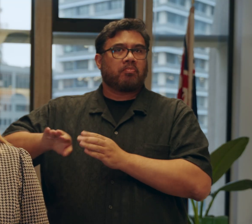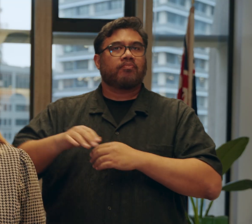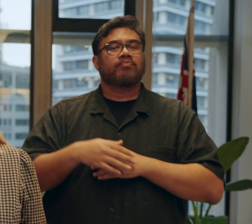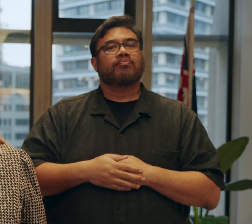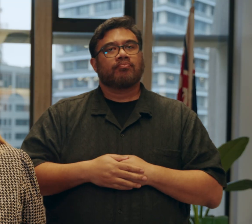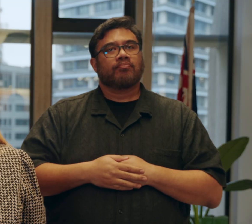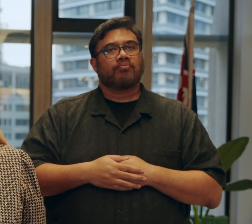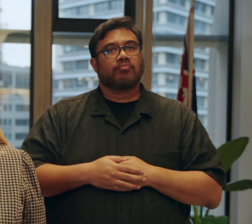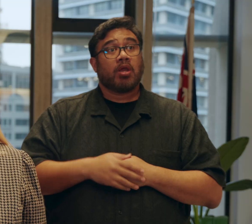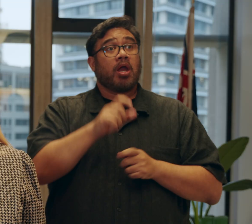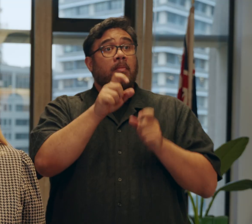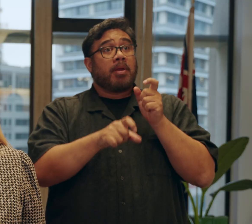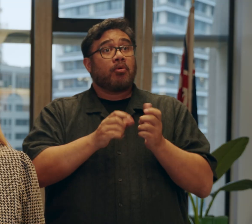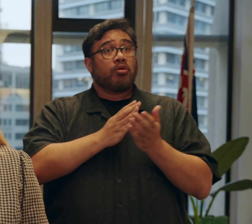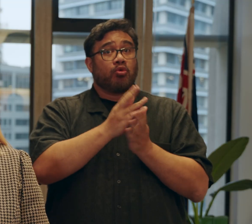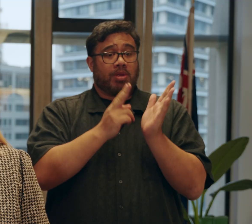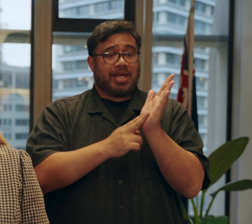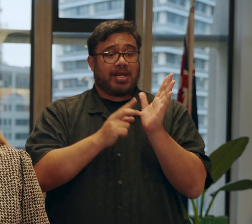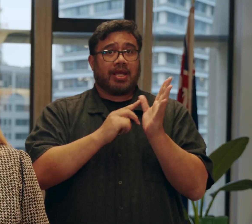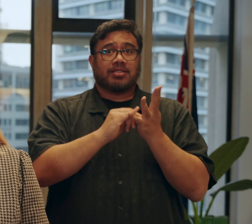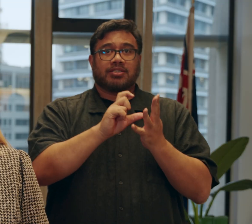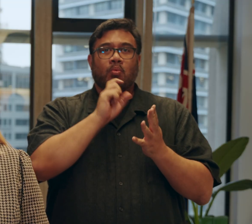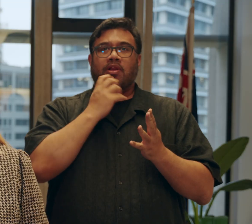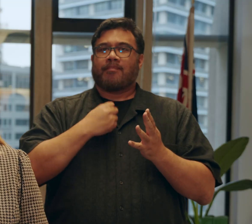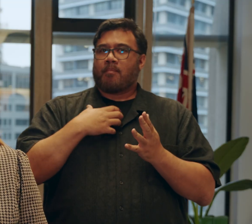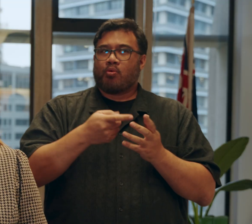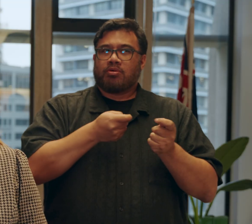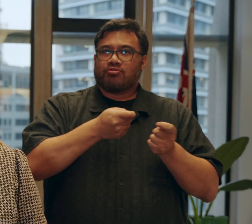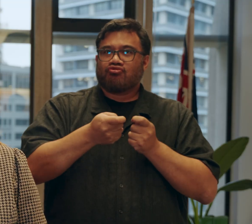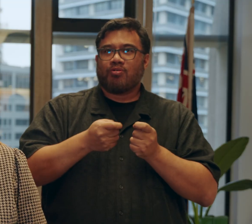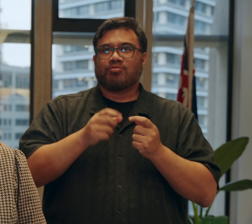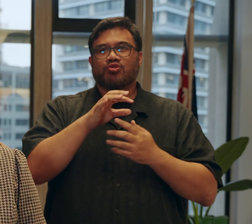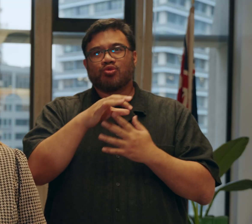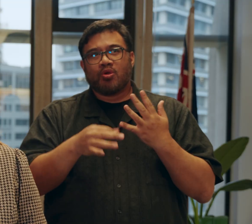People will have more choice and control about how they use their flexible funding.